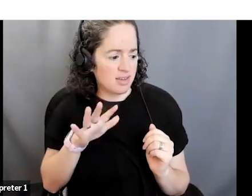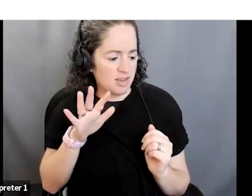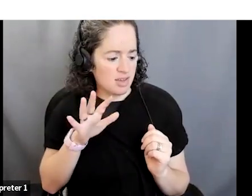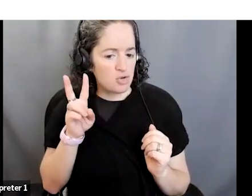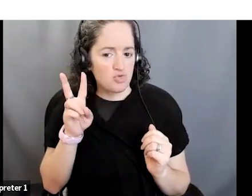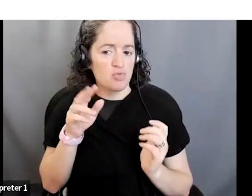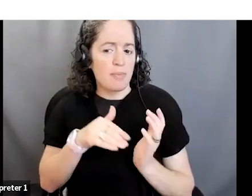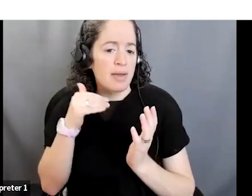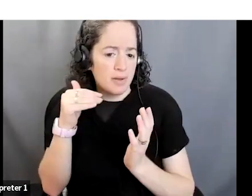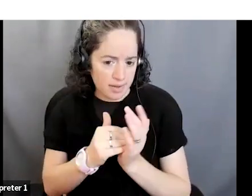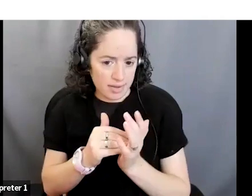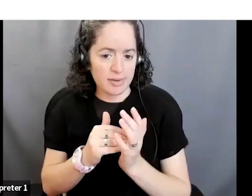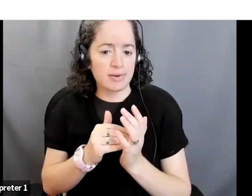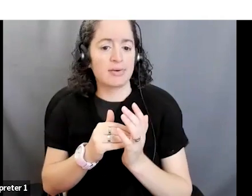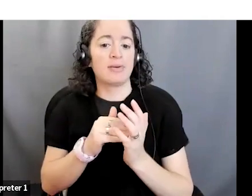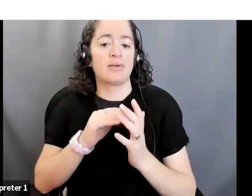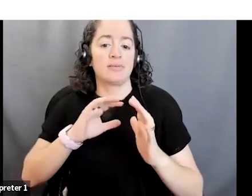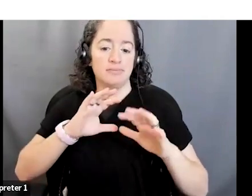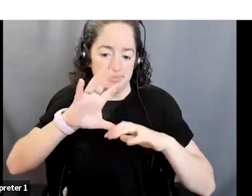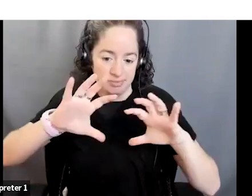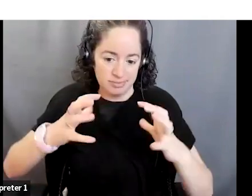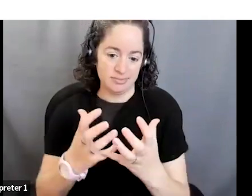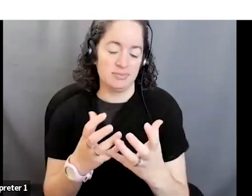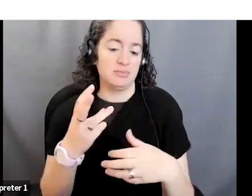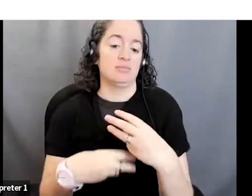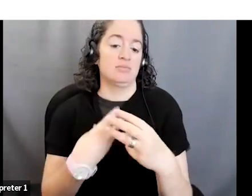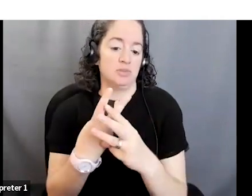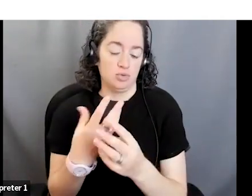or 10 or more employees need to comply.